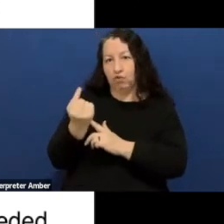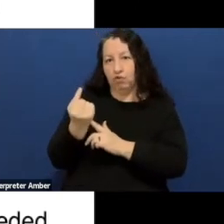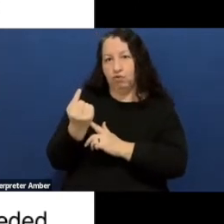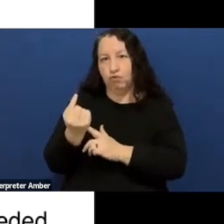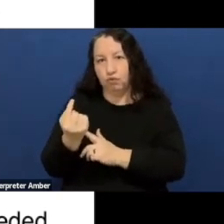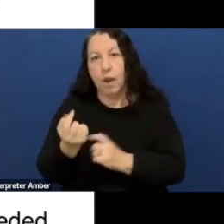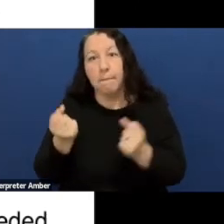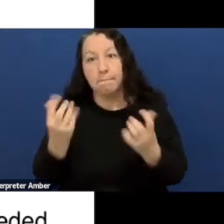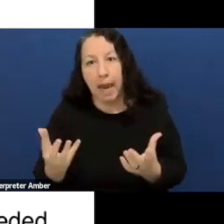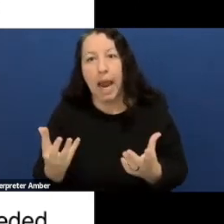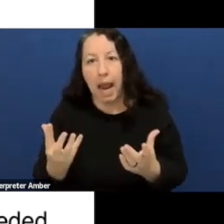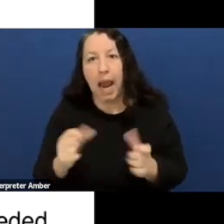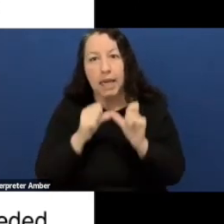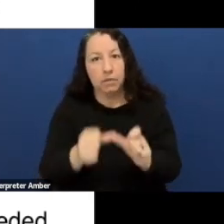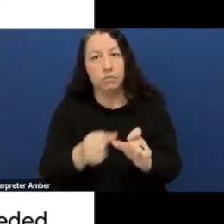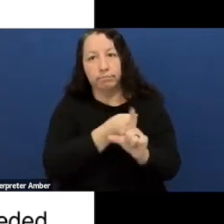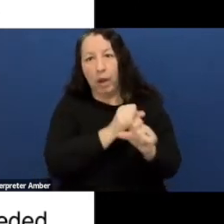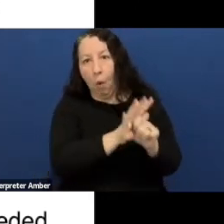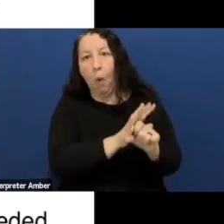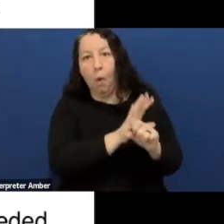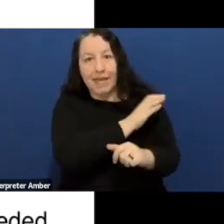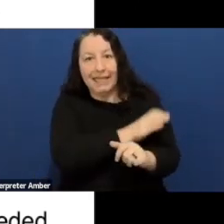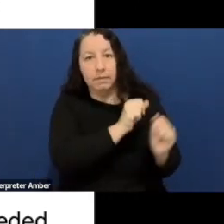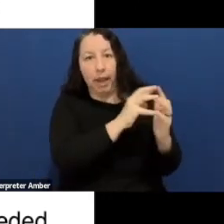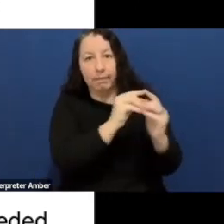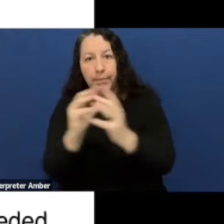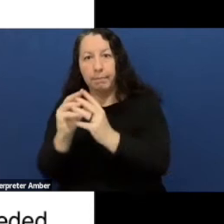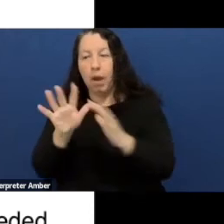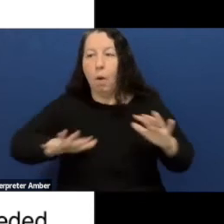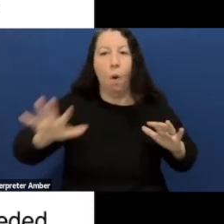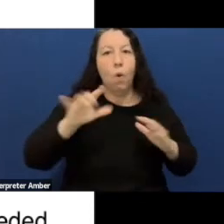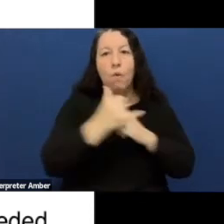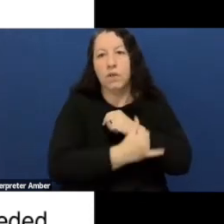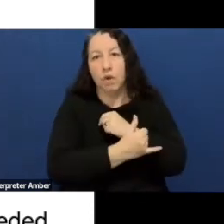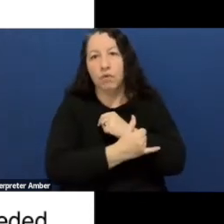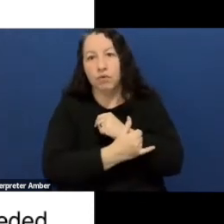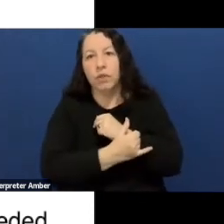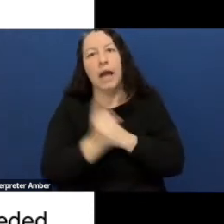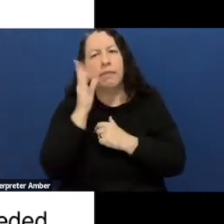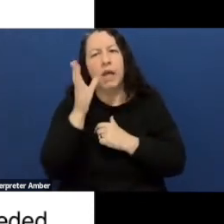and more doctors who will listen to you and work with you now than there were a year ago.